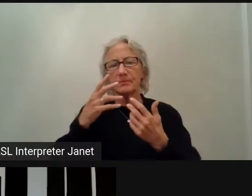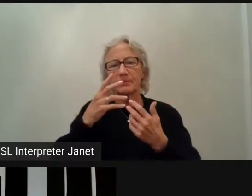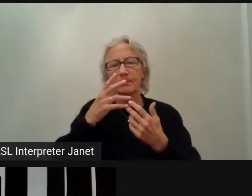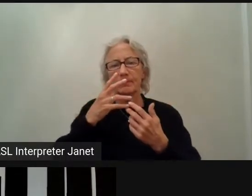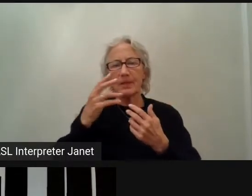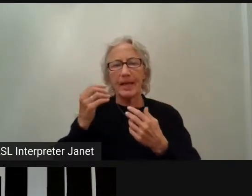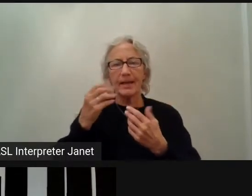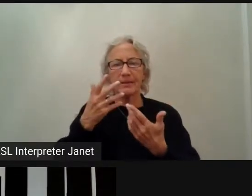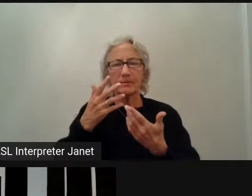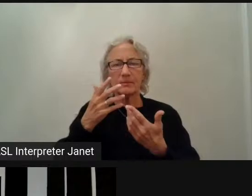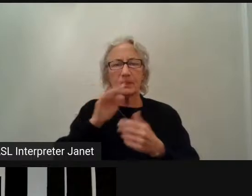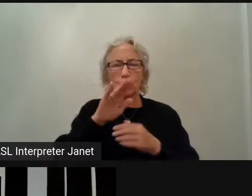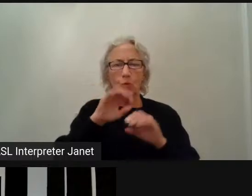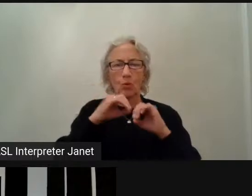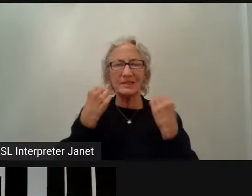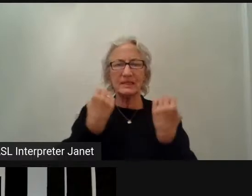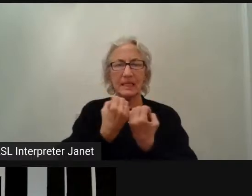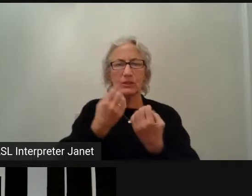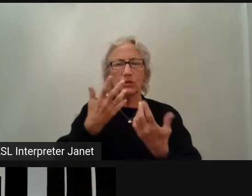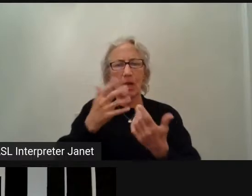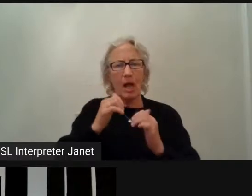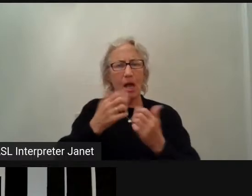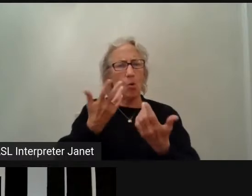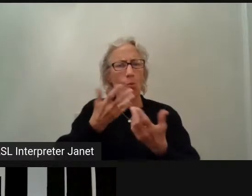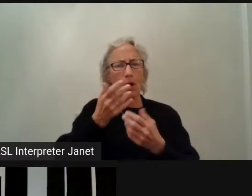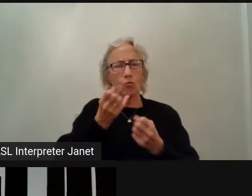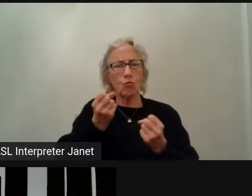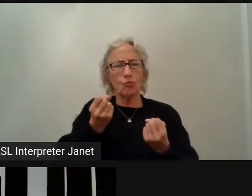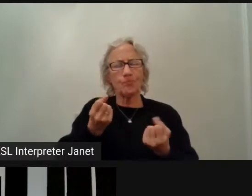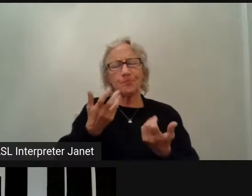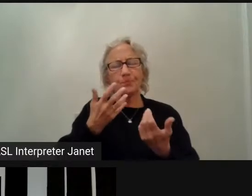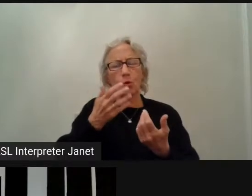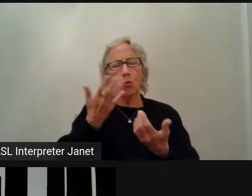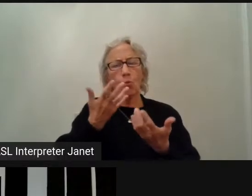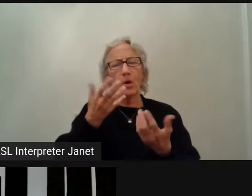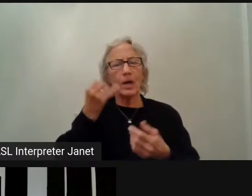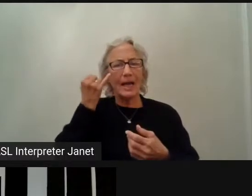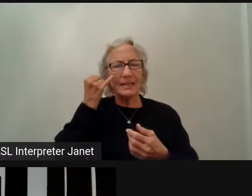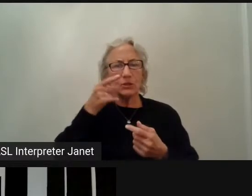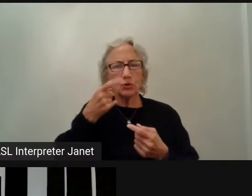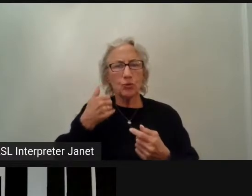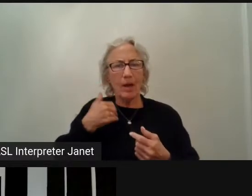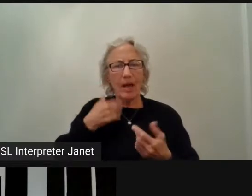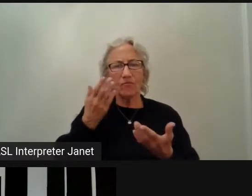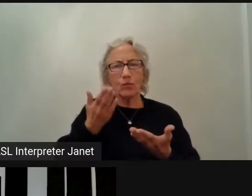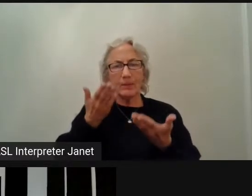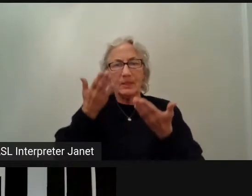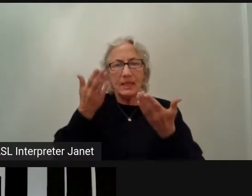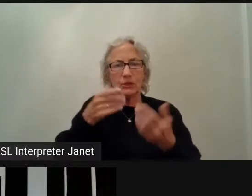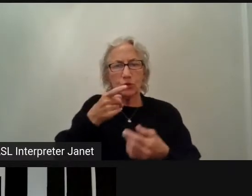test and that audience of people because I know that is a challenge. He said within your own friends and family and